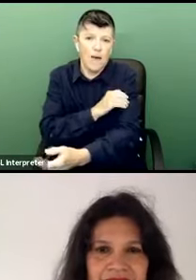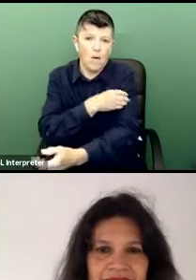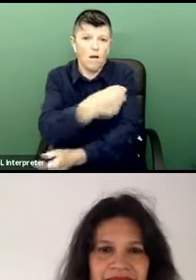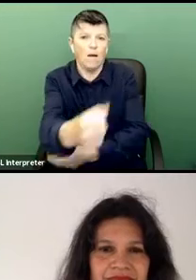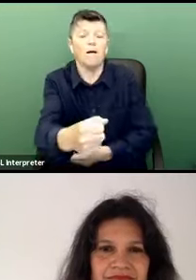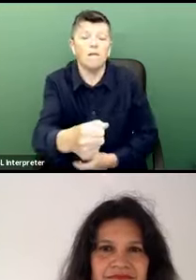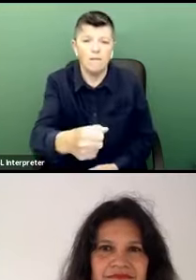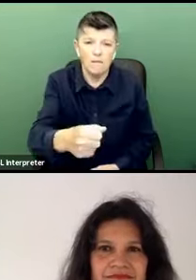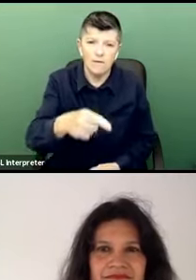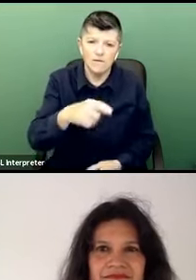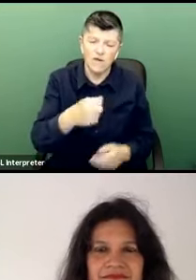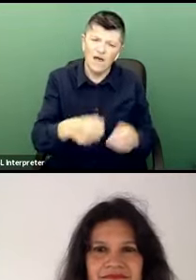policy became